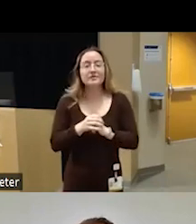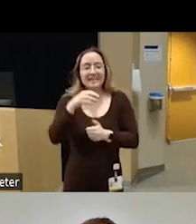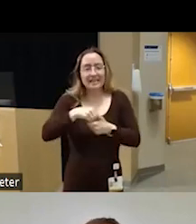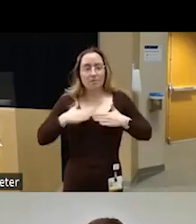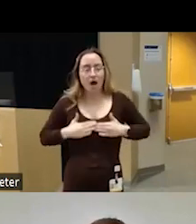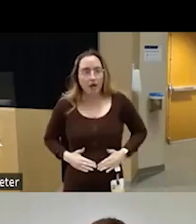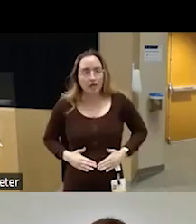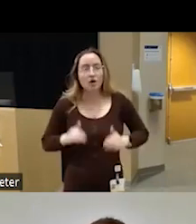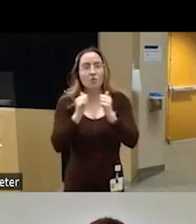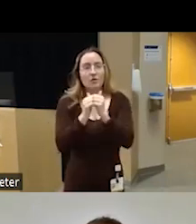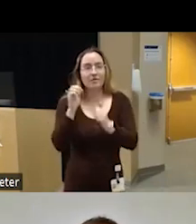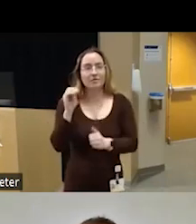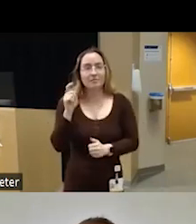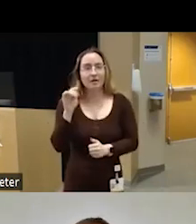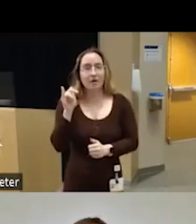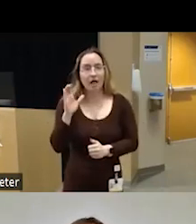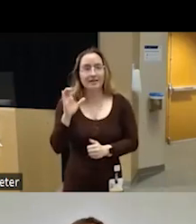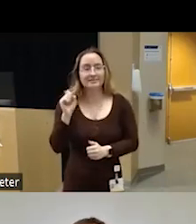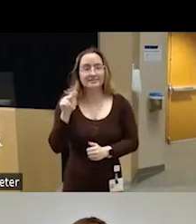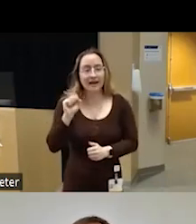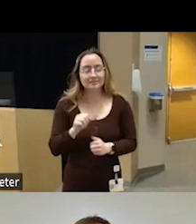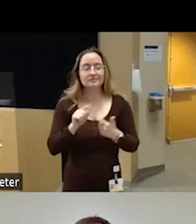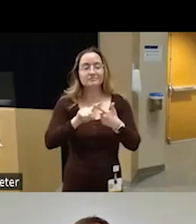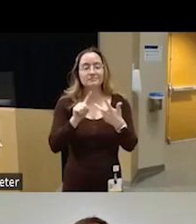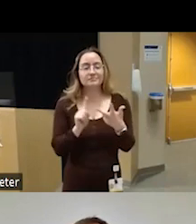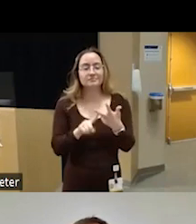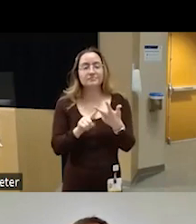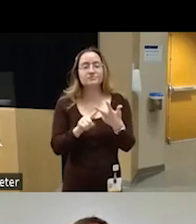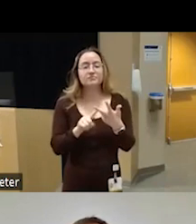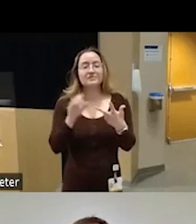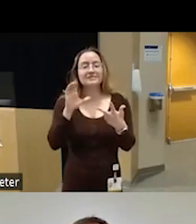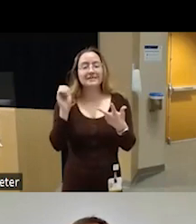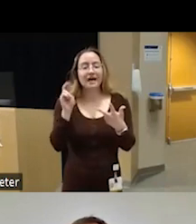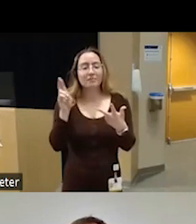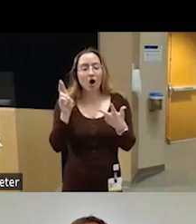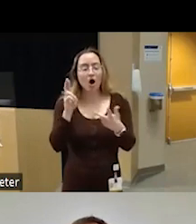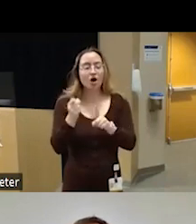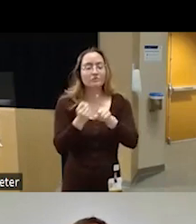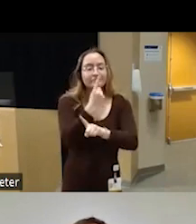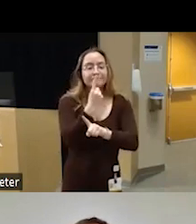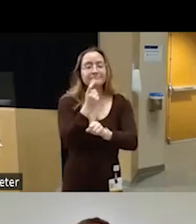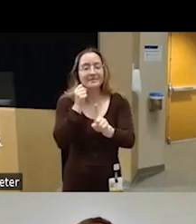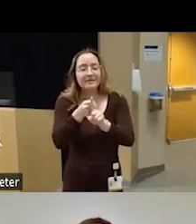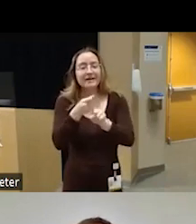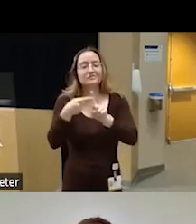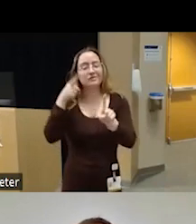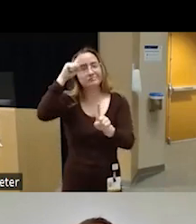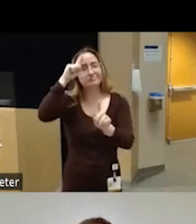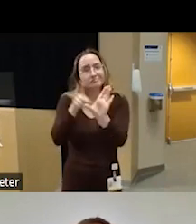What is the interaction and intersection between cardi metabolic abnormalities and psychiatric outcomes in schizophrenia?